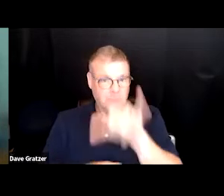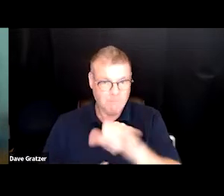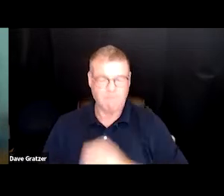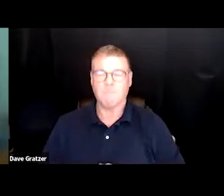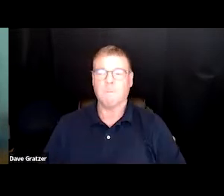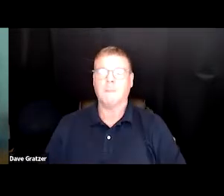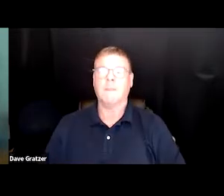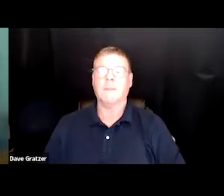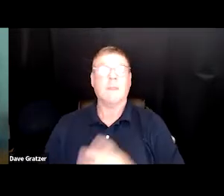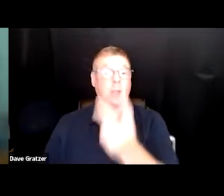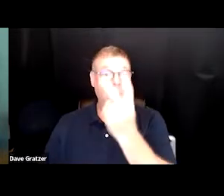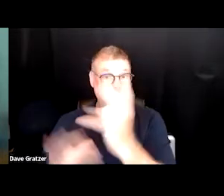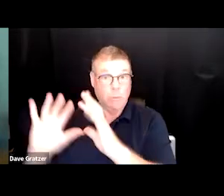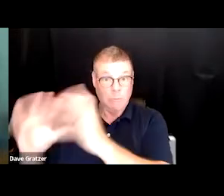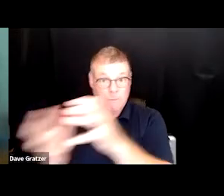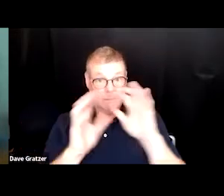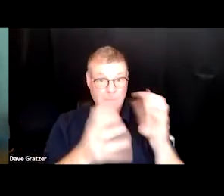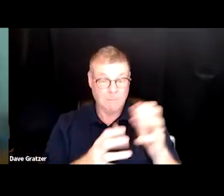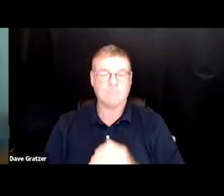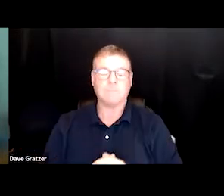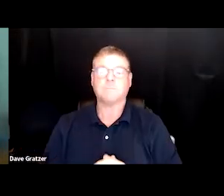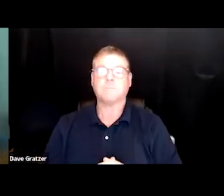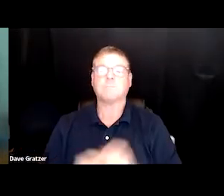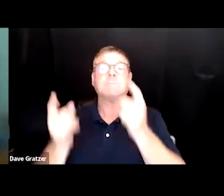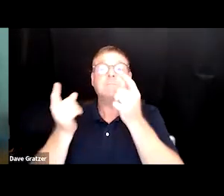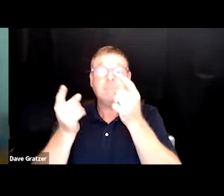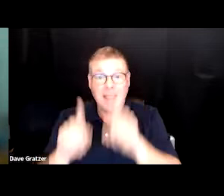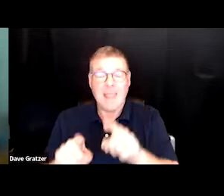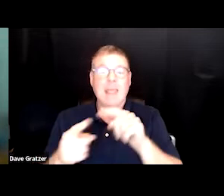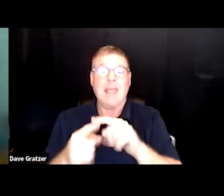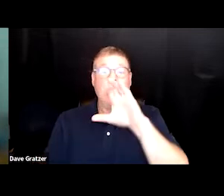The two populations came as the Criminal Justice Reform Act,